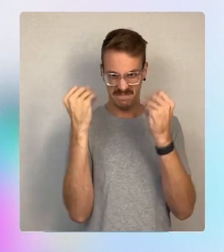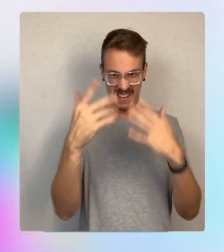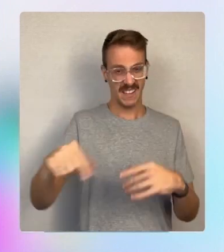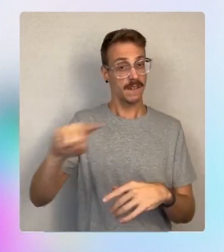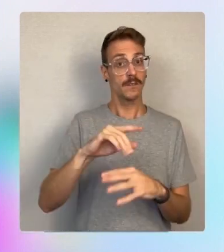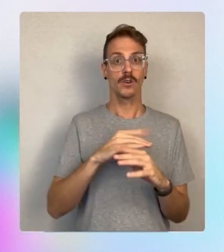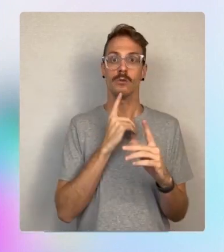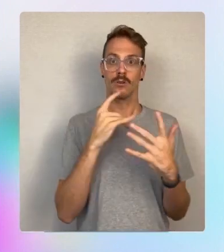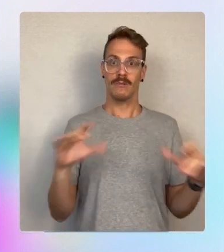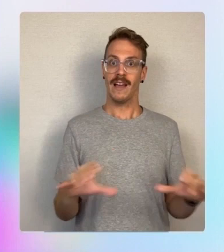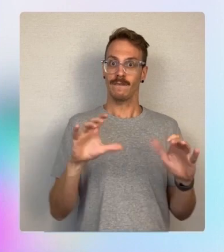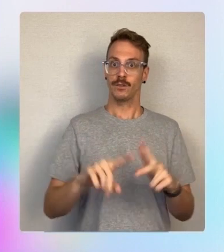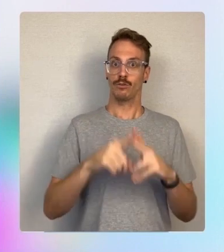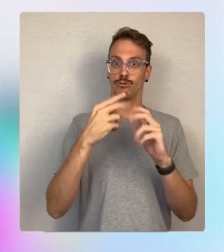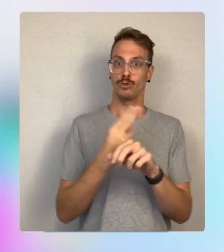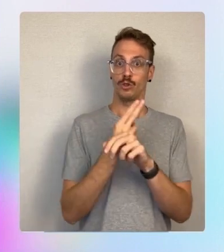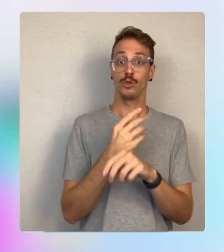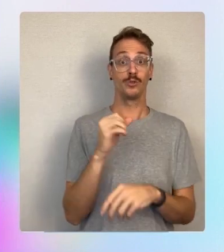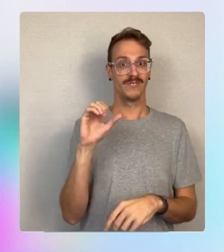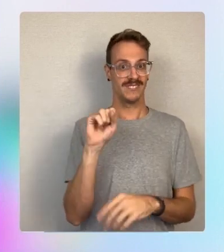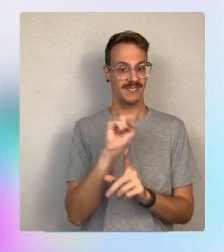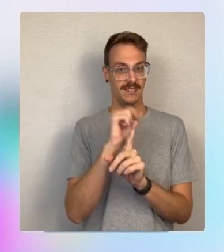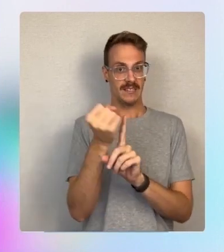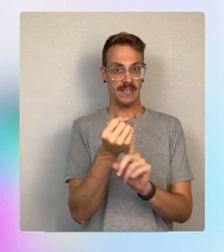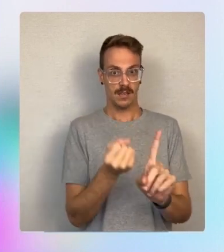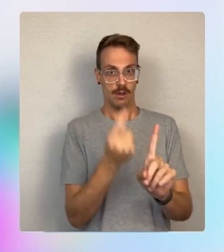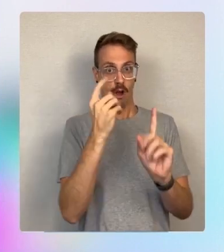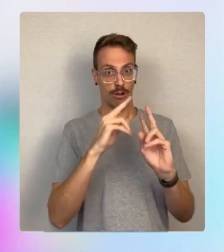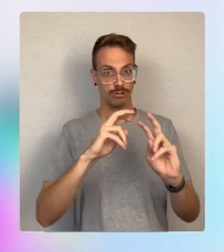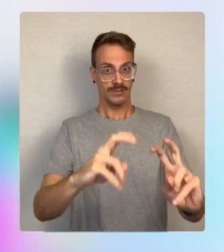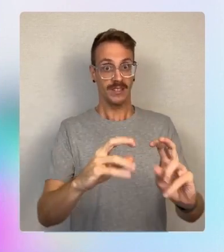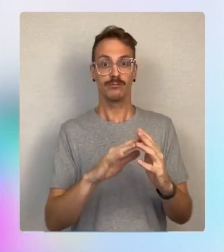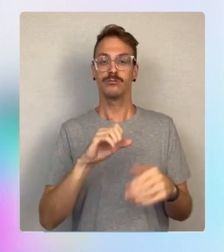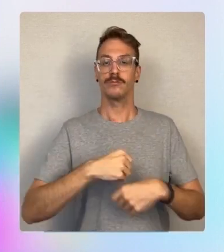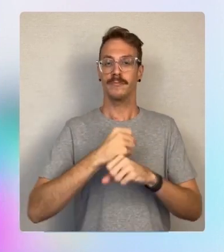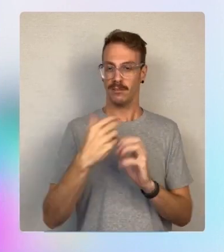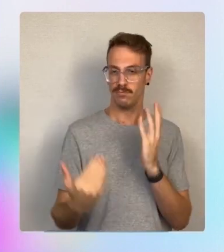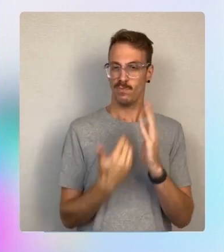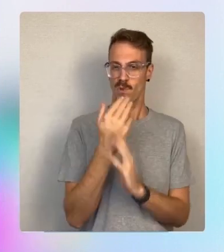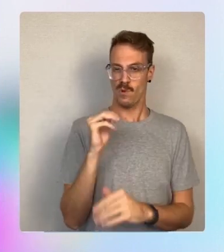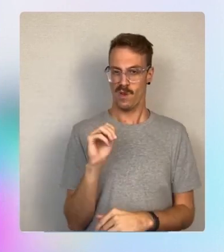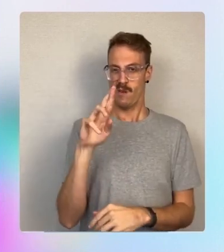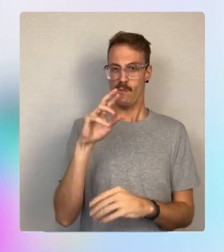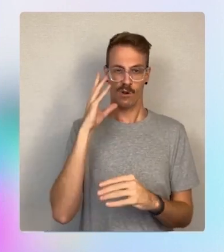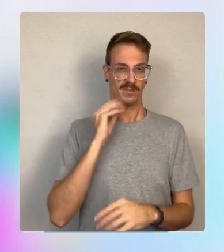actively use Scene Understanding to create entirely new kinds of MR experiences